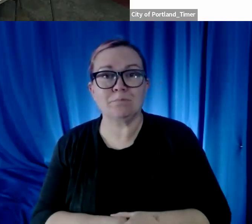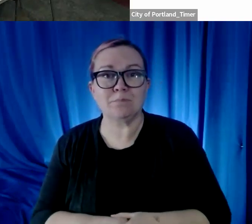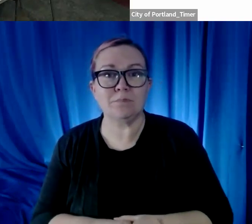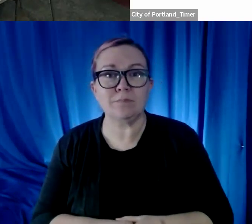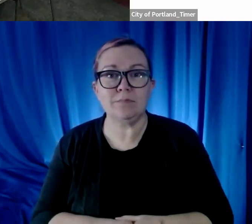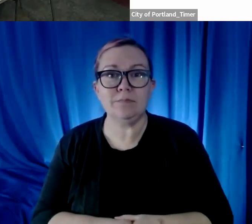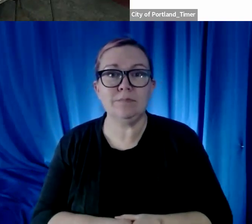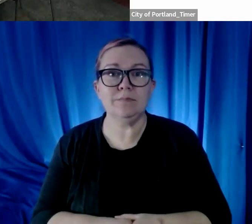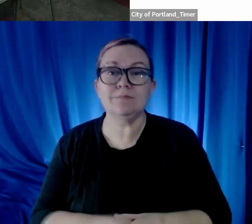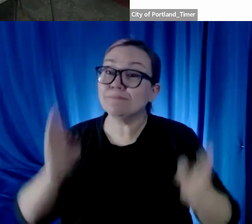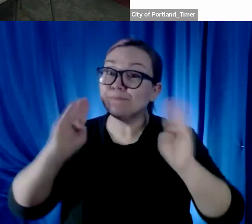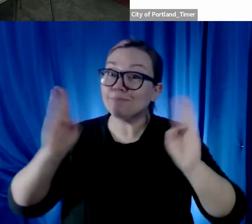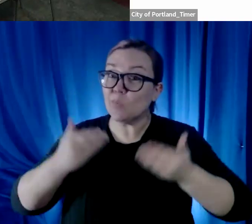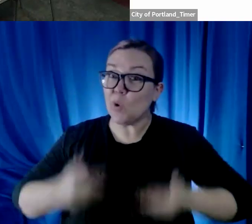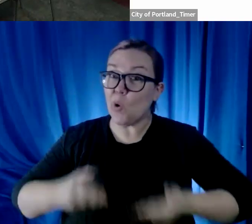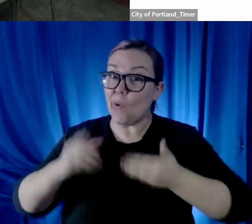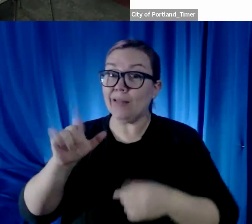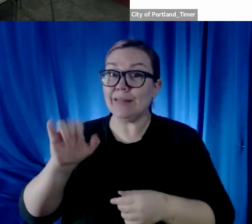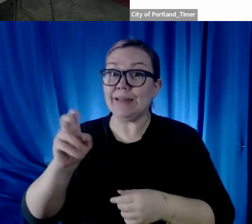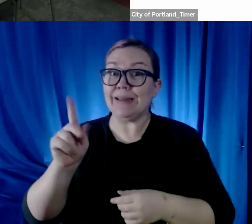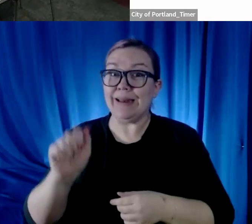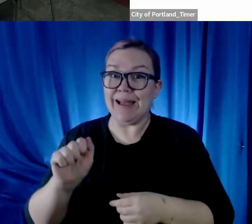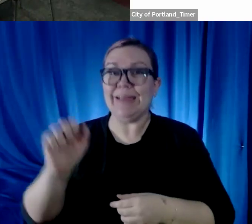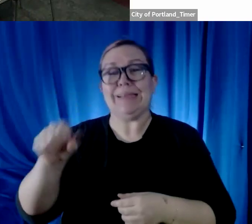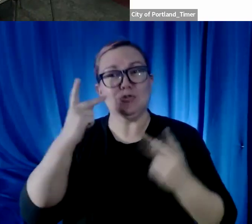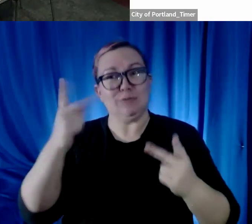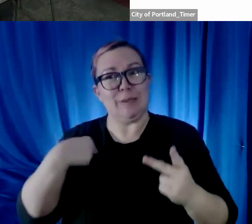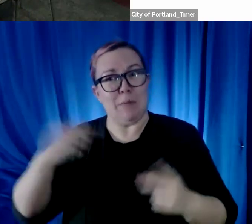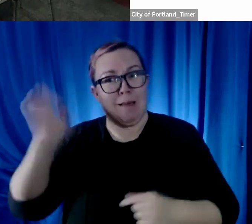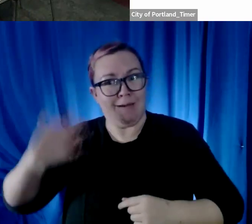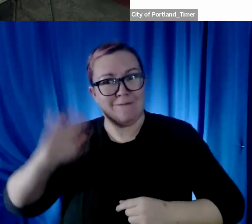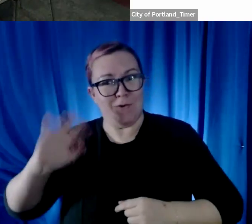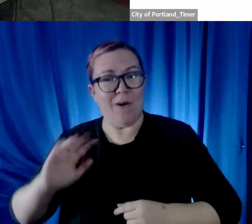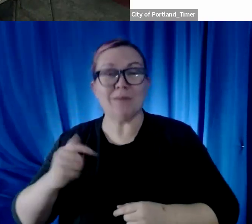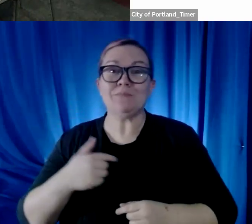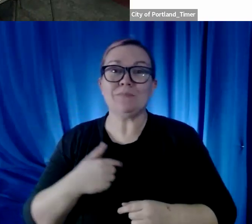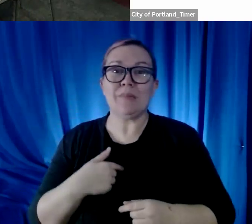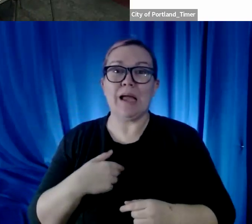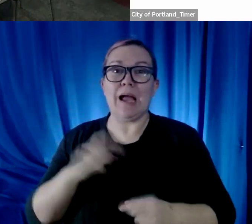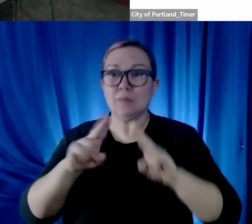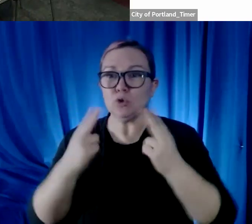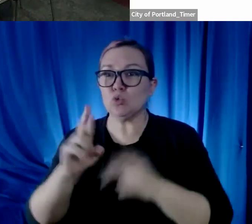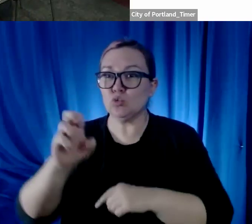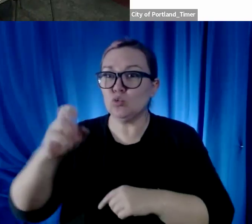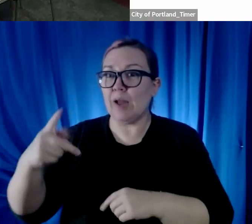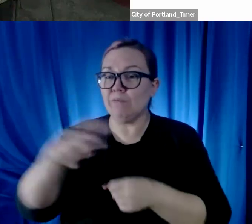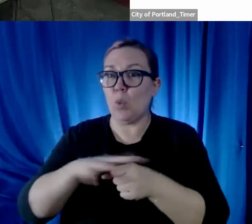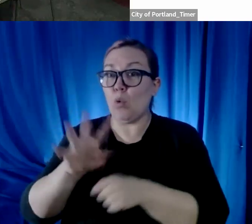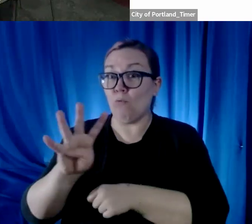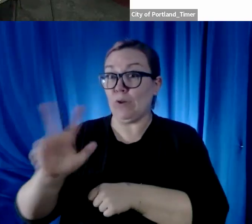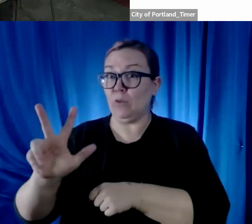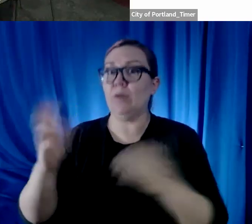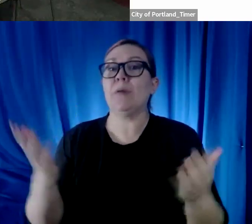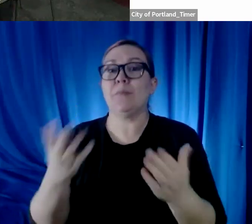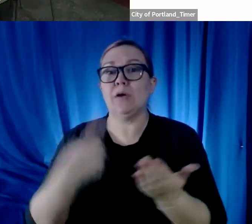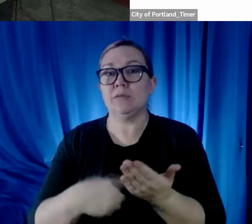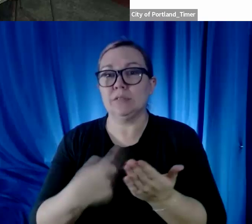Hello, I'm Lena Alice Slaughter. Yes, you've seen me before. I am the union rep for Local 43, but I'm here to talk about our summer camps.